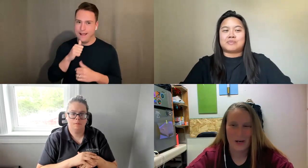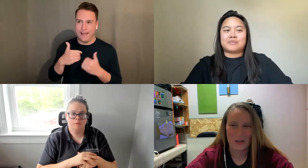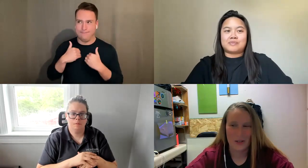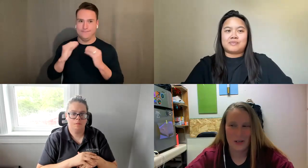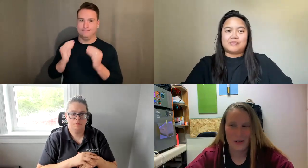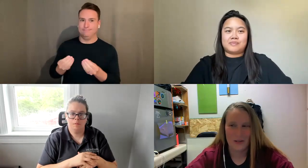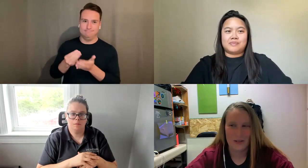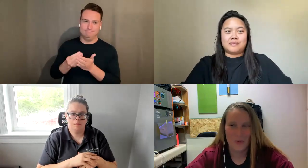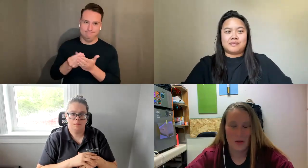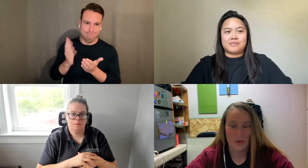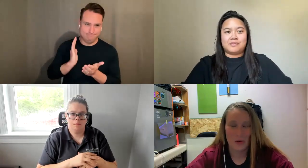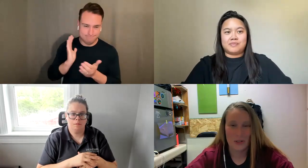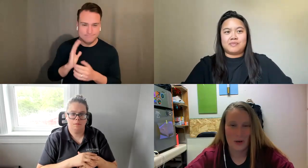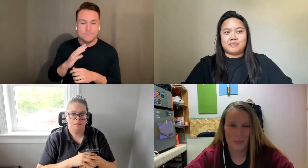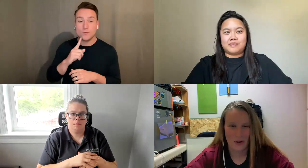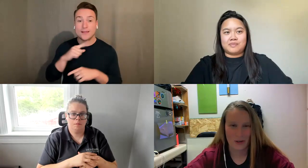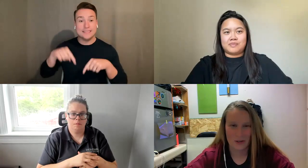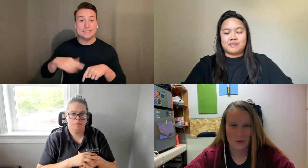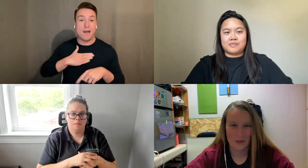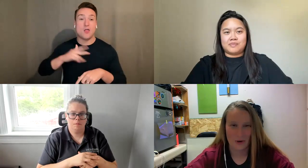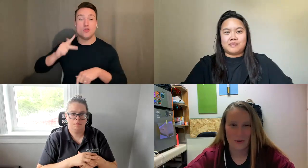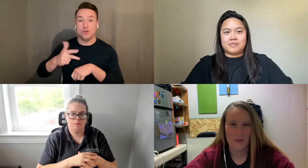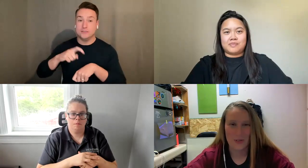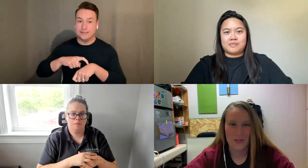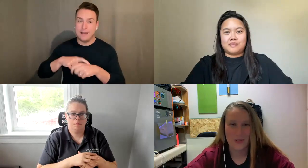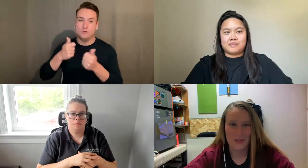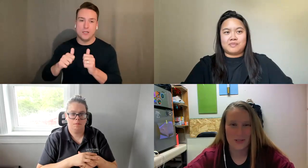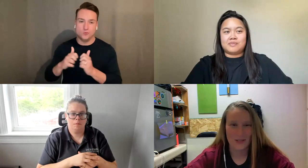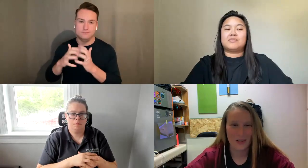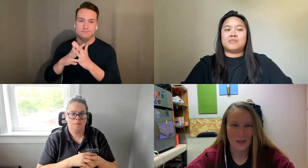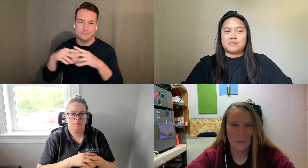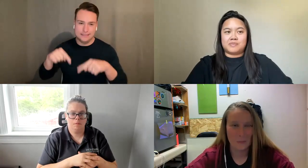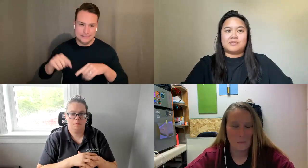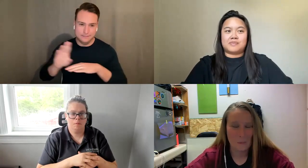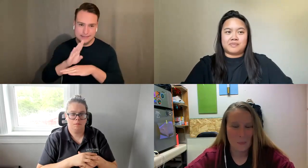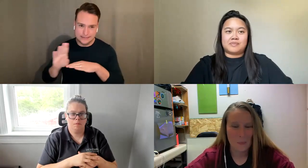I actually this is my third time trying to start this business.